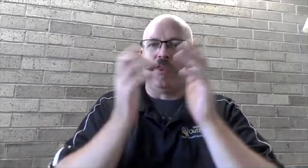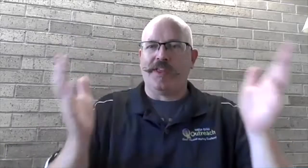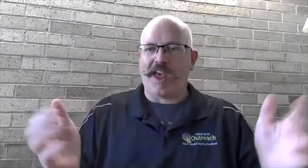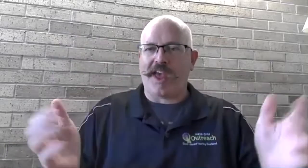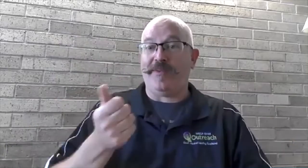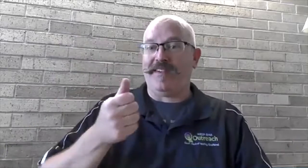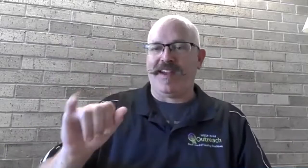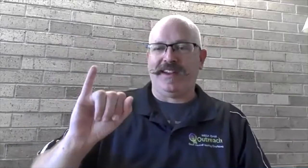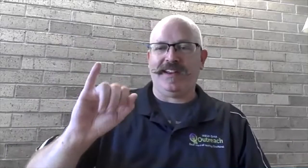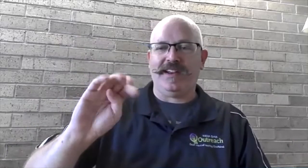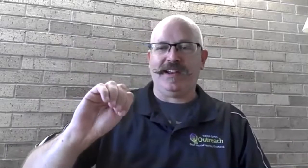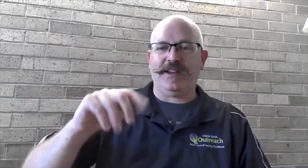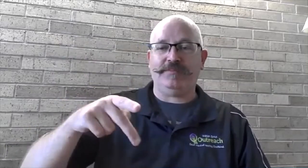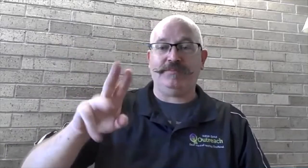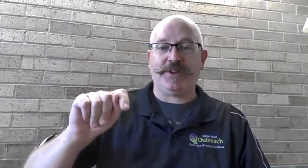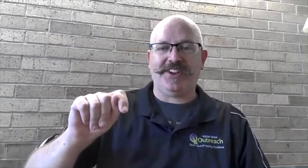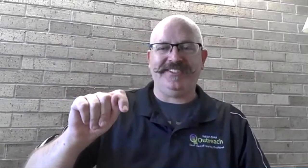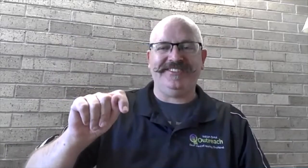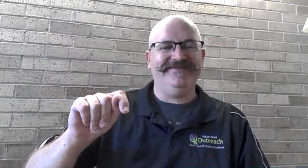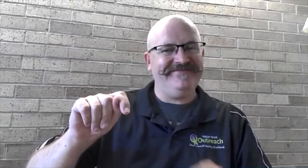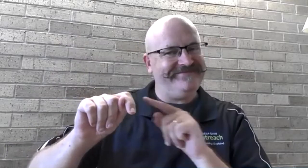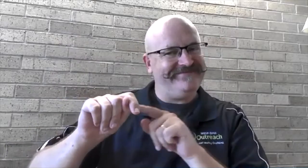People always want to make decisions for us without thinking